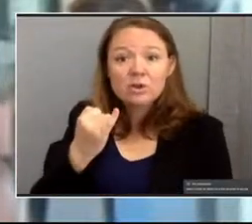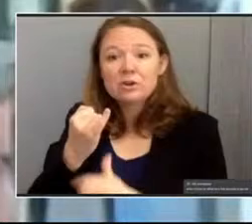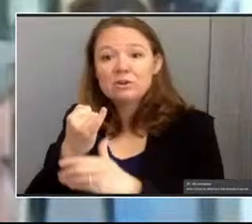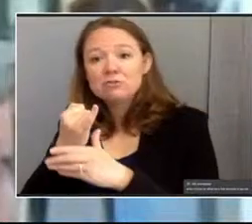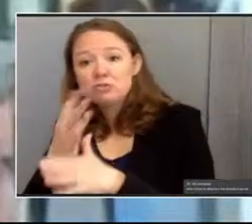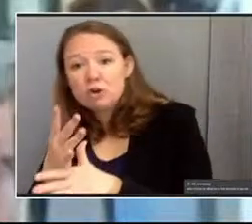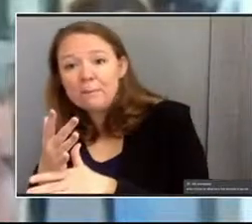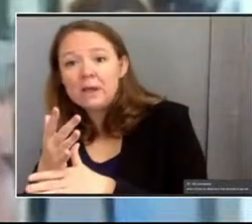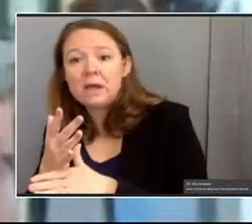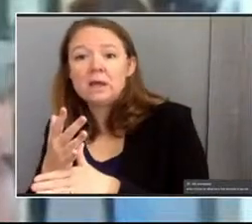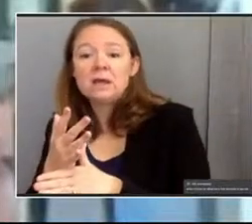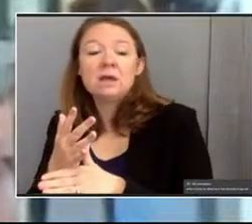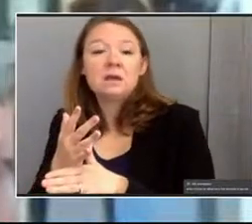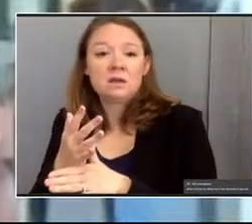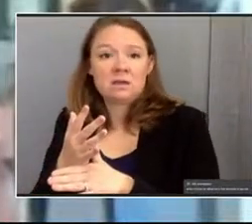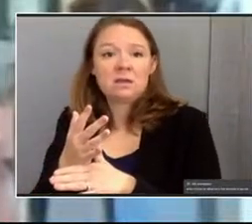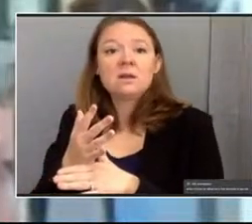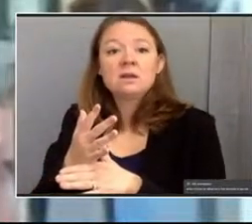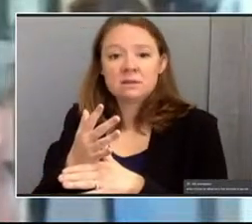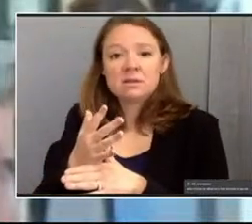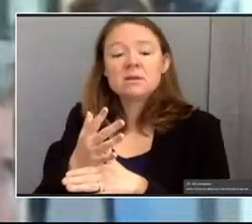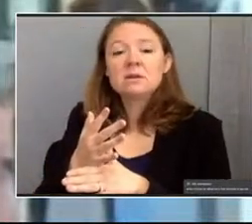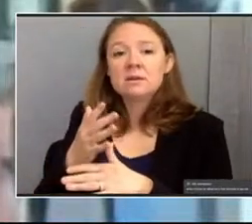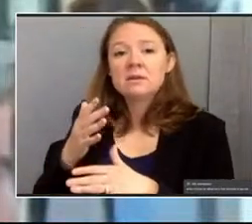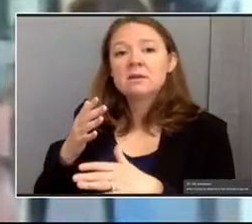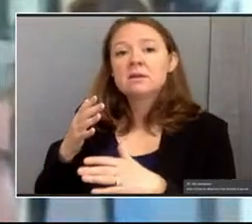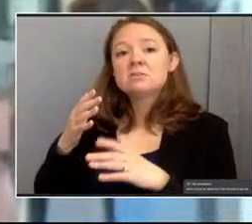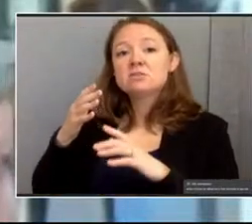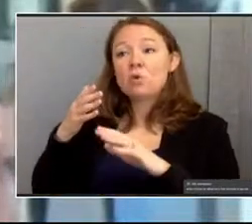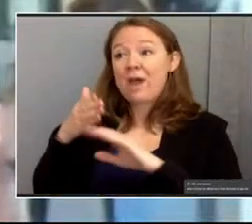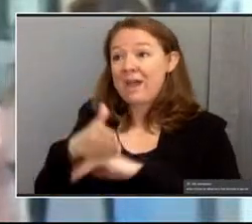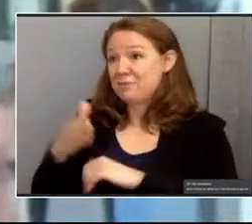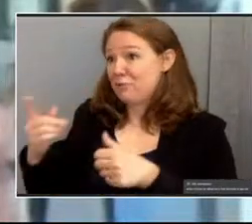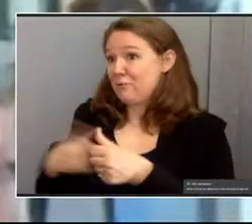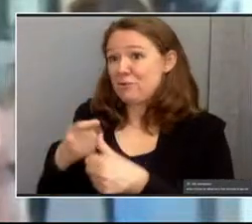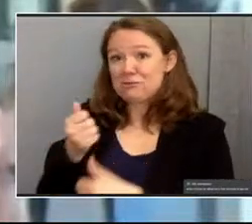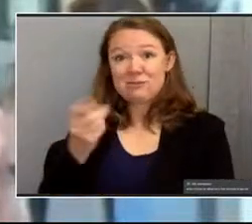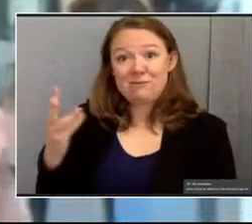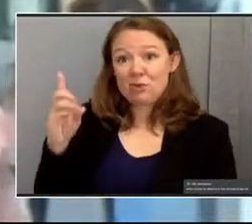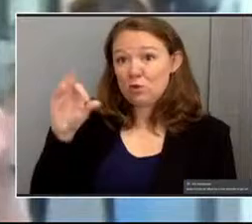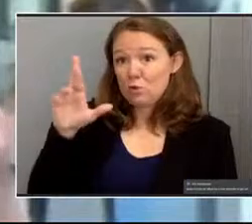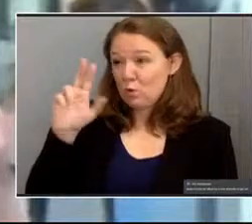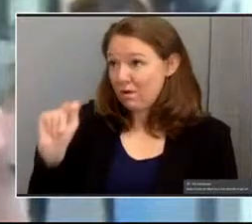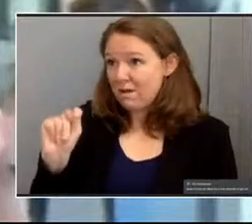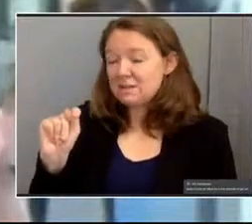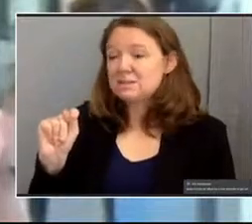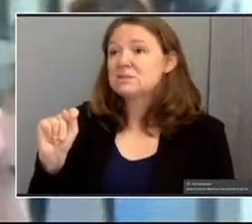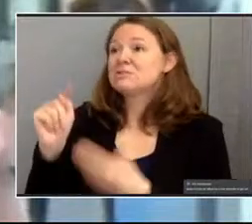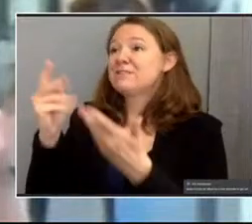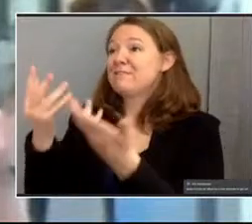after those first few concerts and going and reading the reviews in the newspaper,